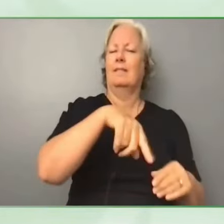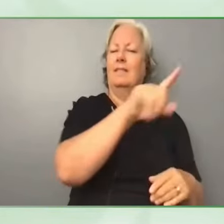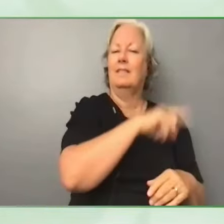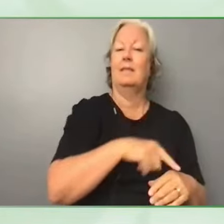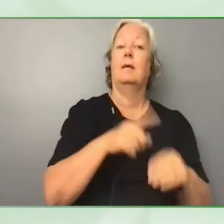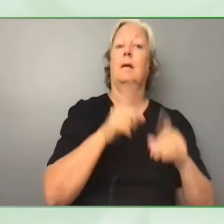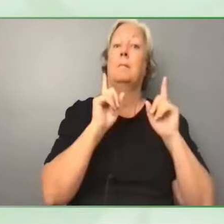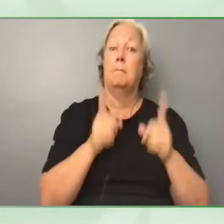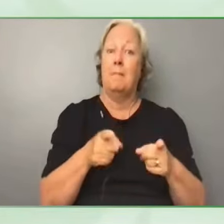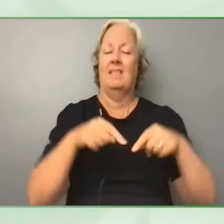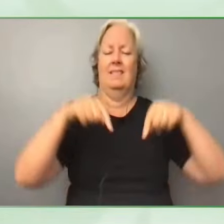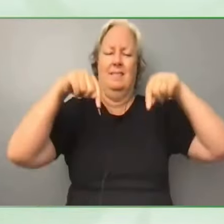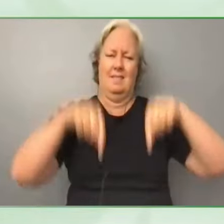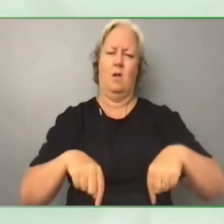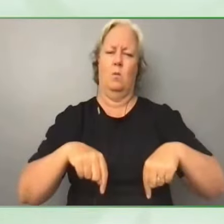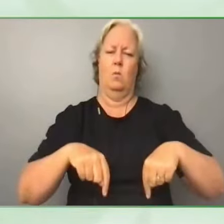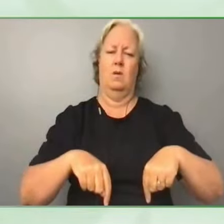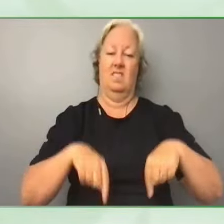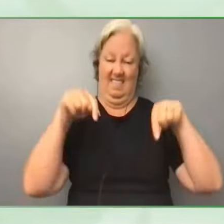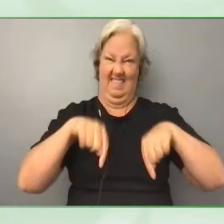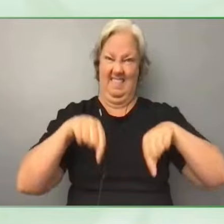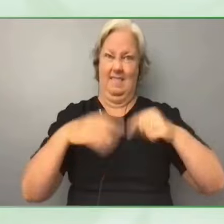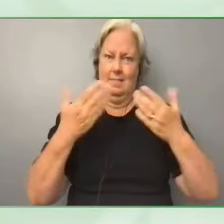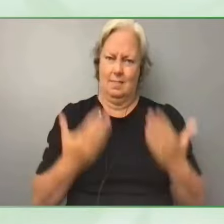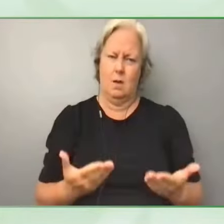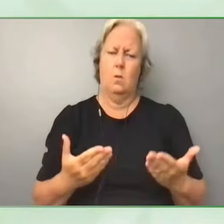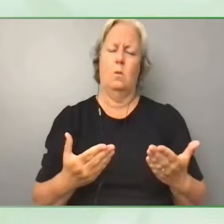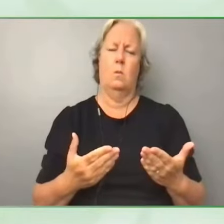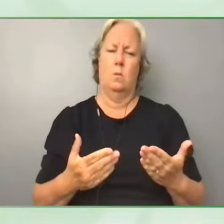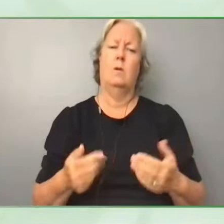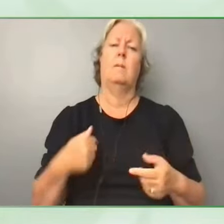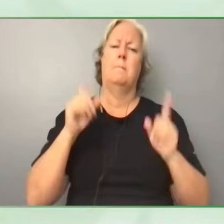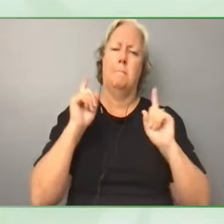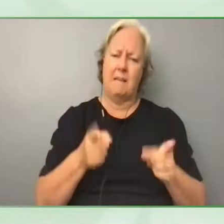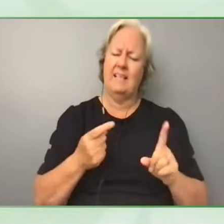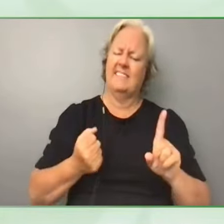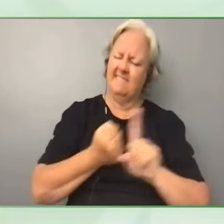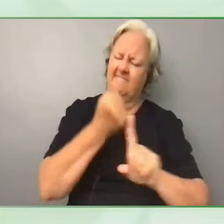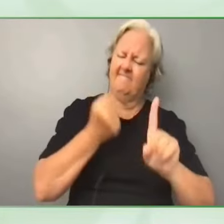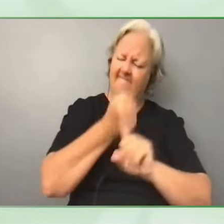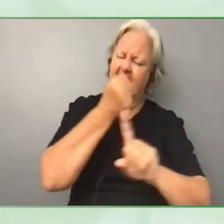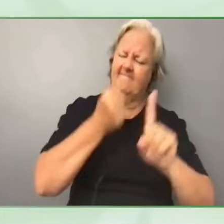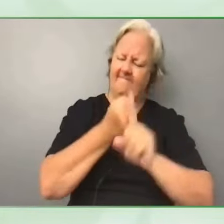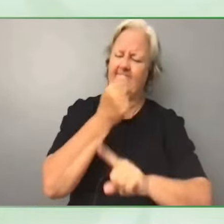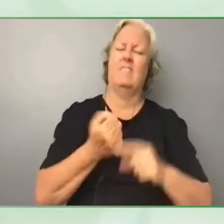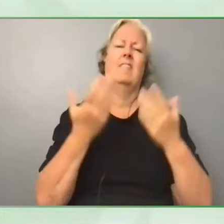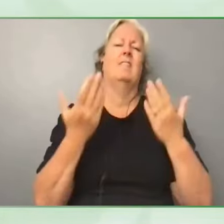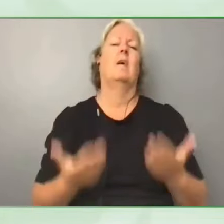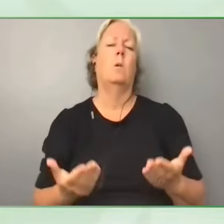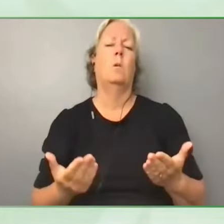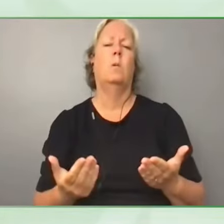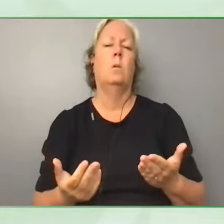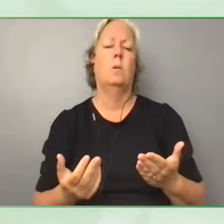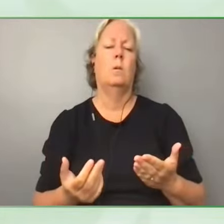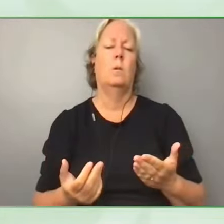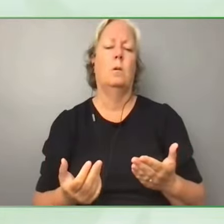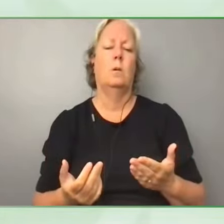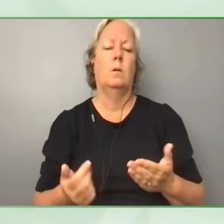Now. We need to act now. We need to really act.